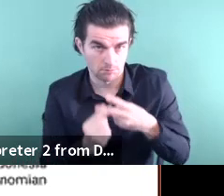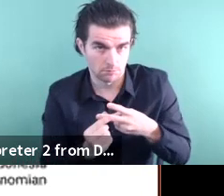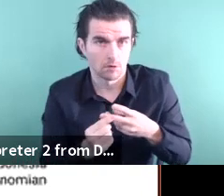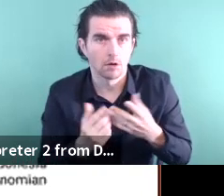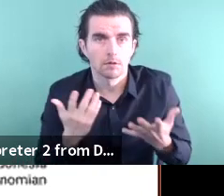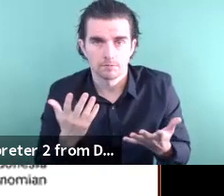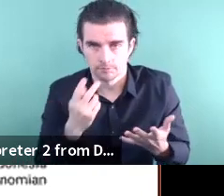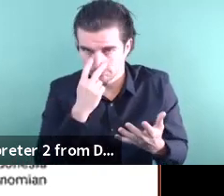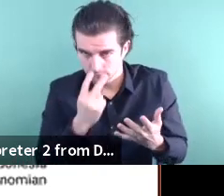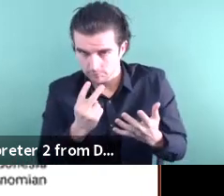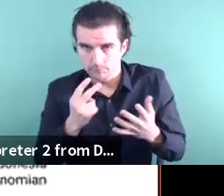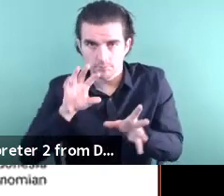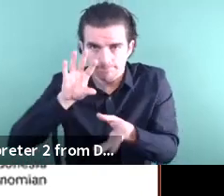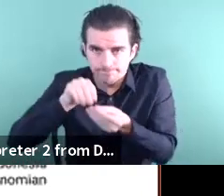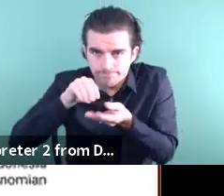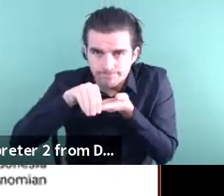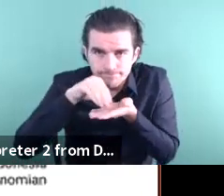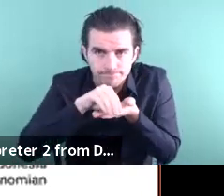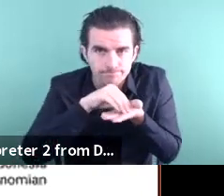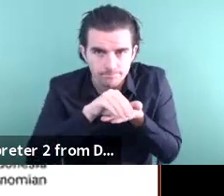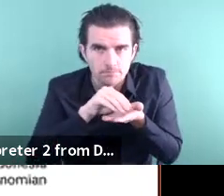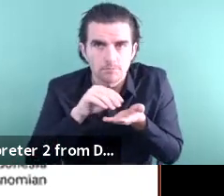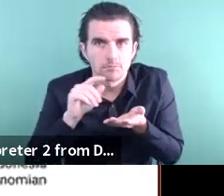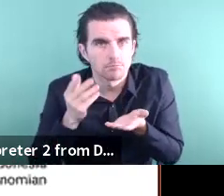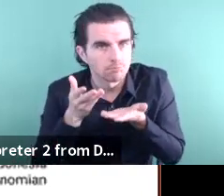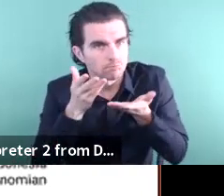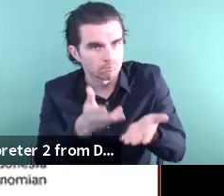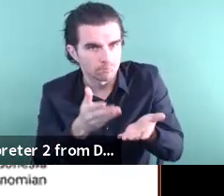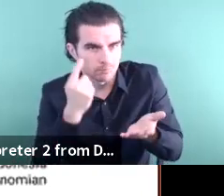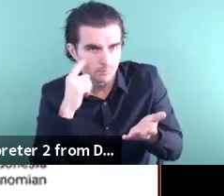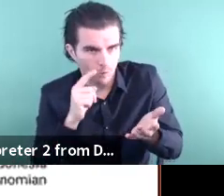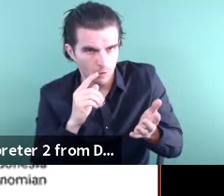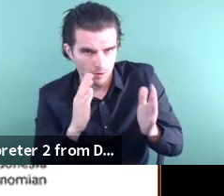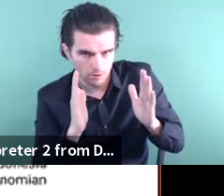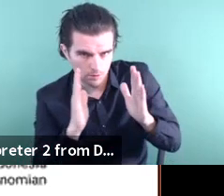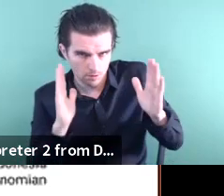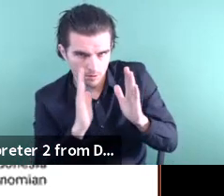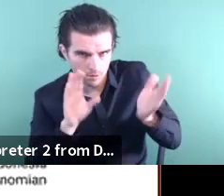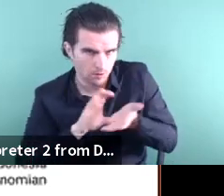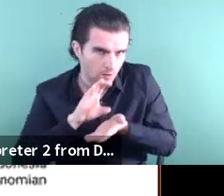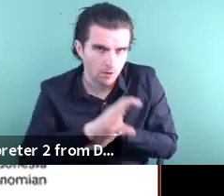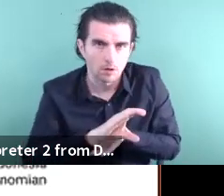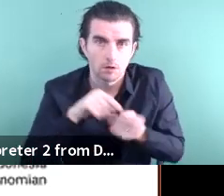households with members with disability has not yet achieved or how the socio-economic profile